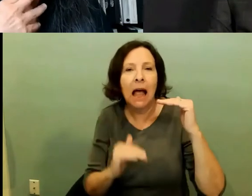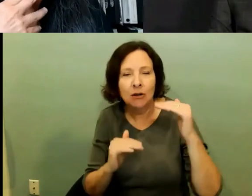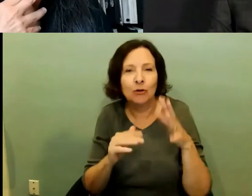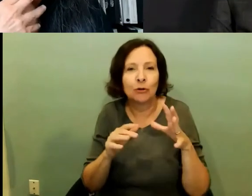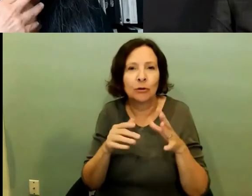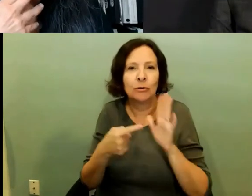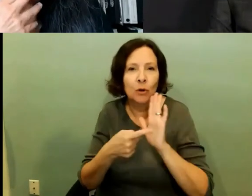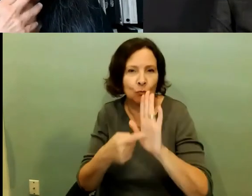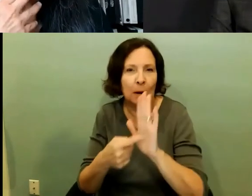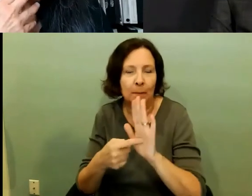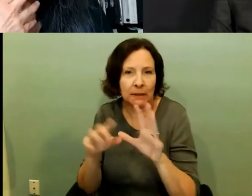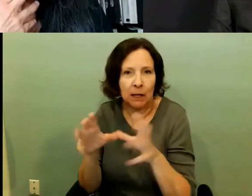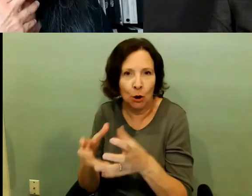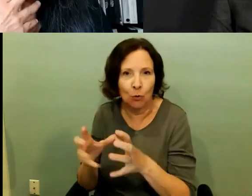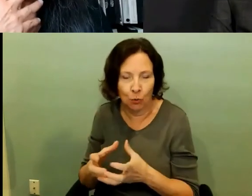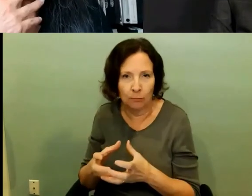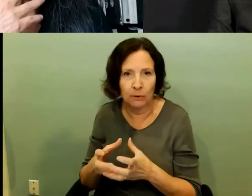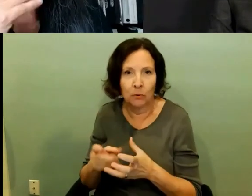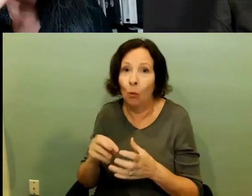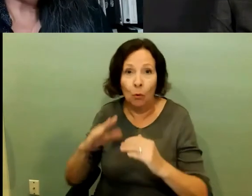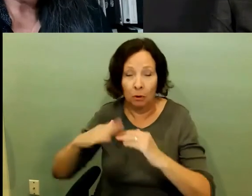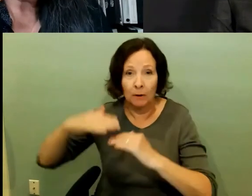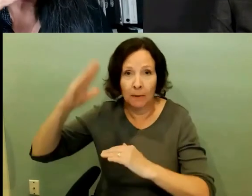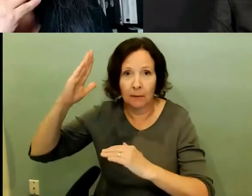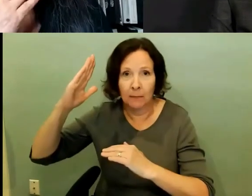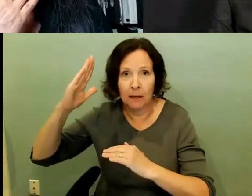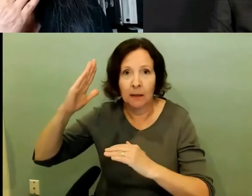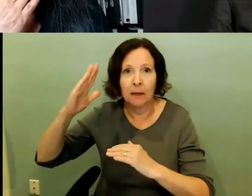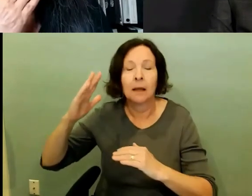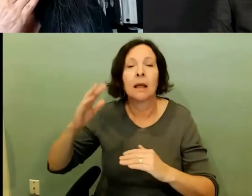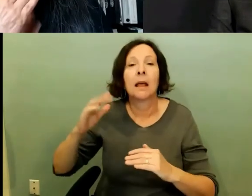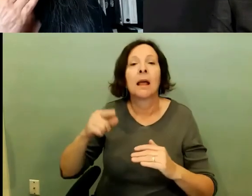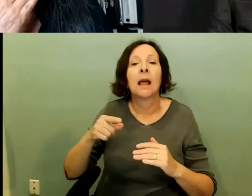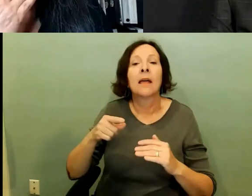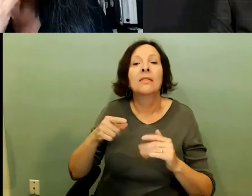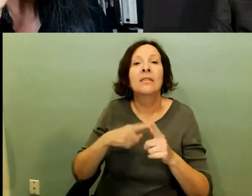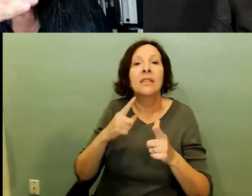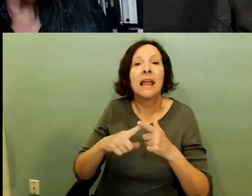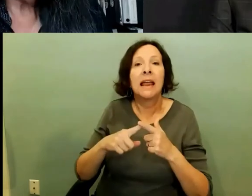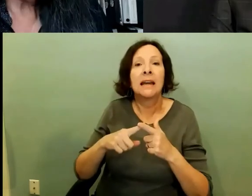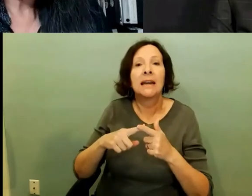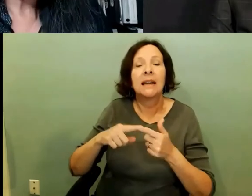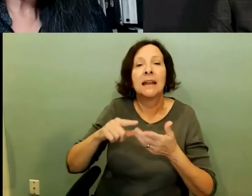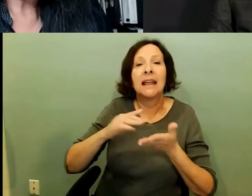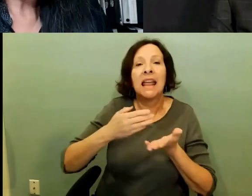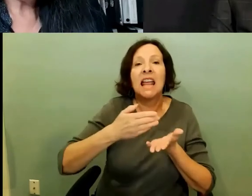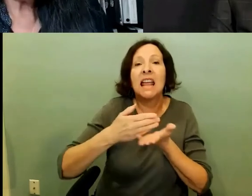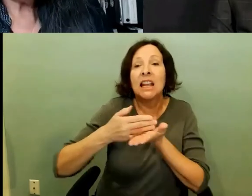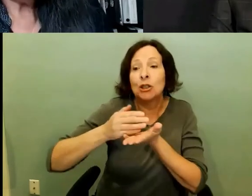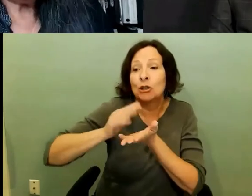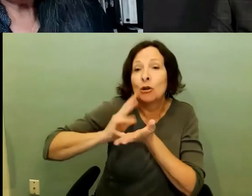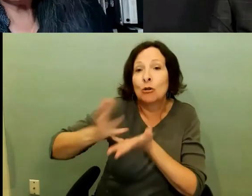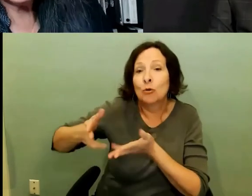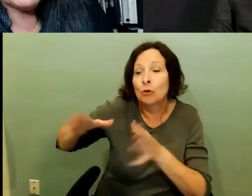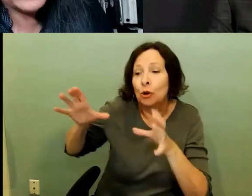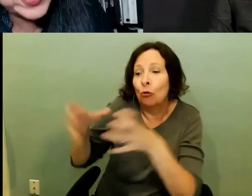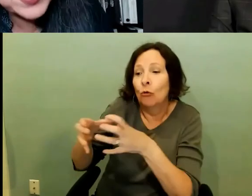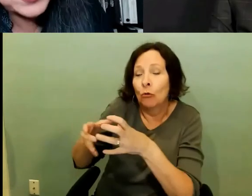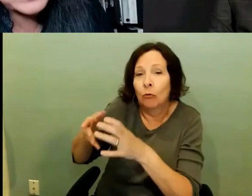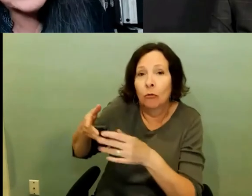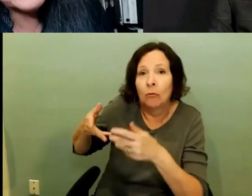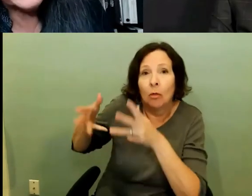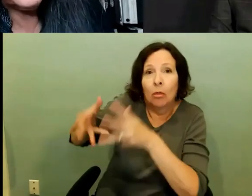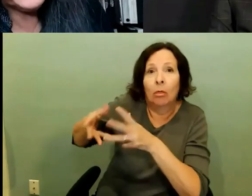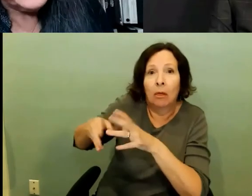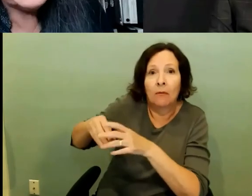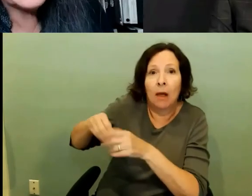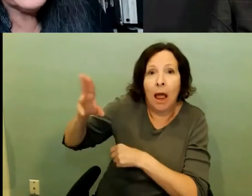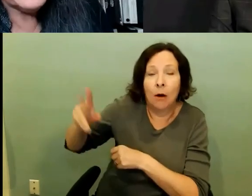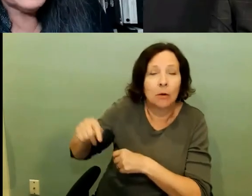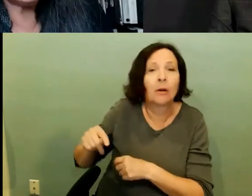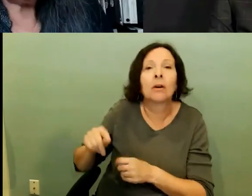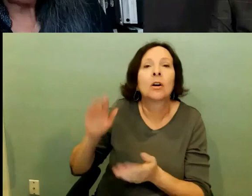forms of discrimination are lower. And the more diverse the population, the numbers are larger.